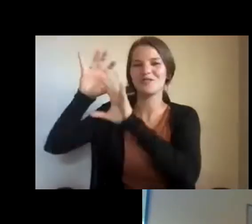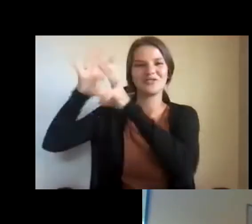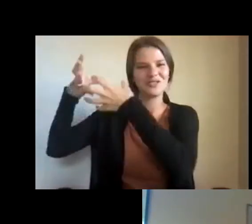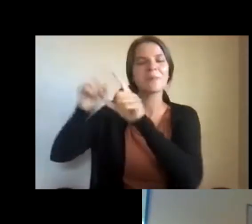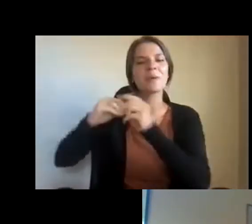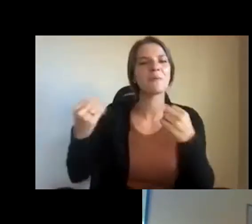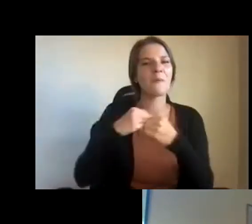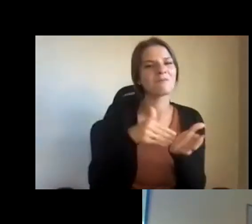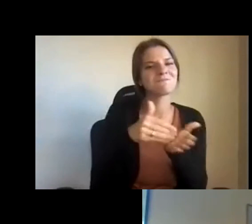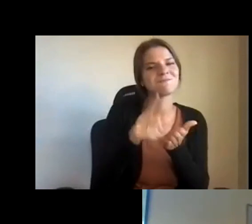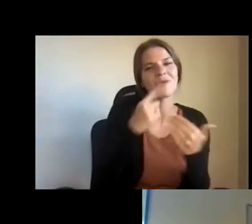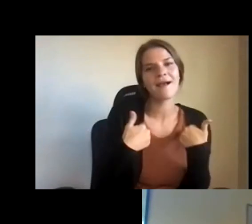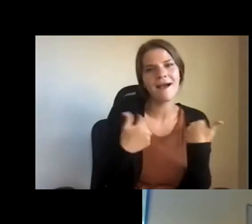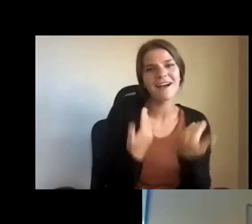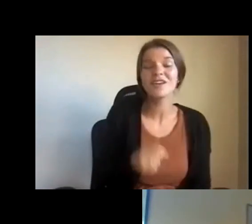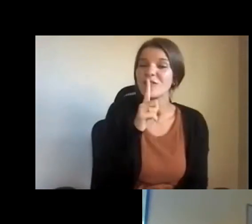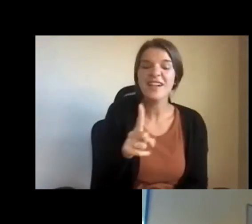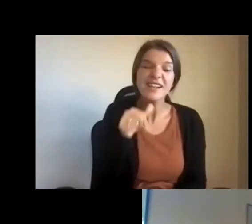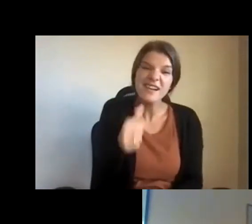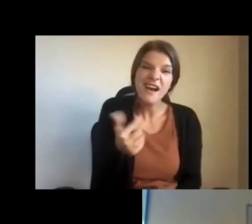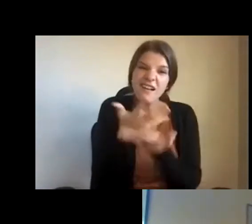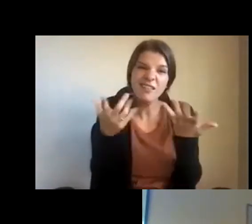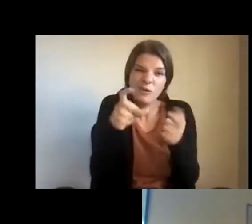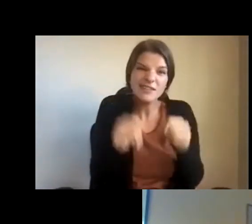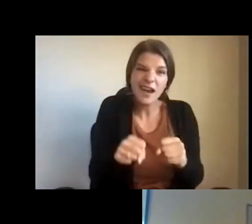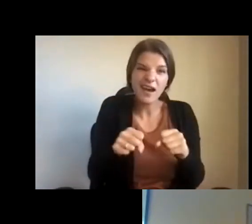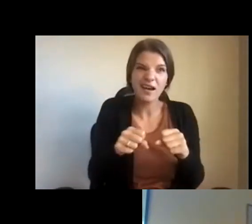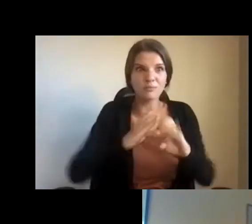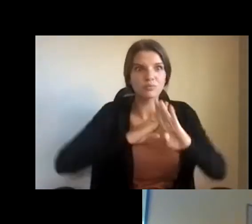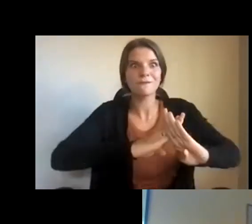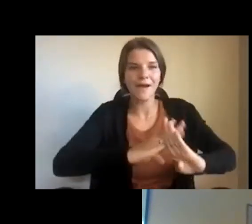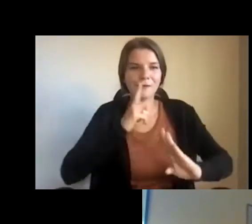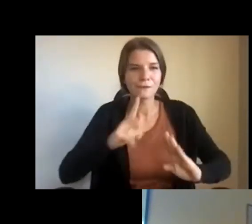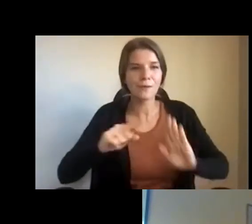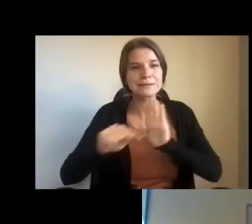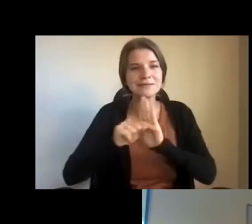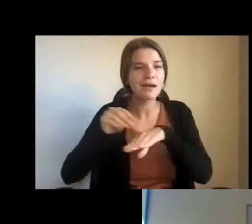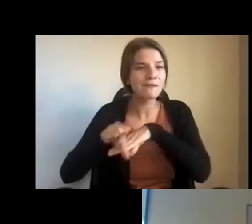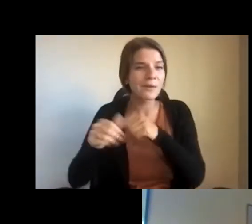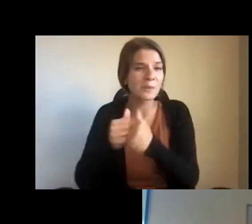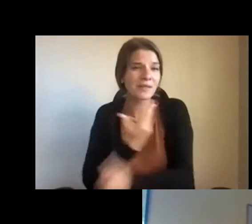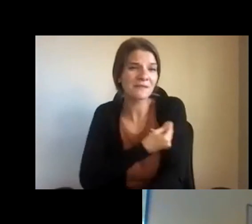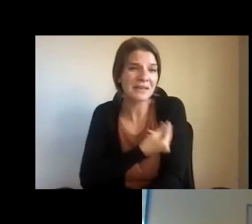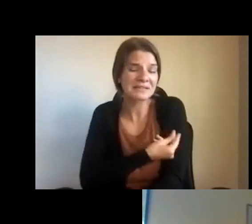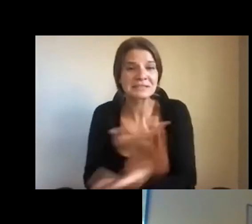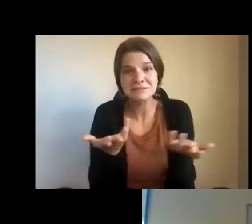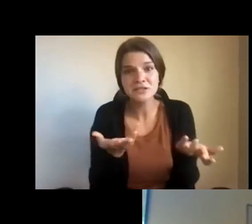really not a whole lot you can do to mitigate the side effects. I would say if you've got one of the